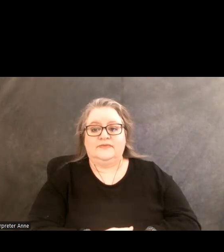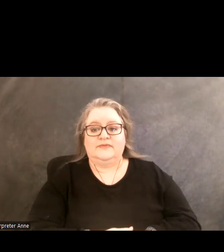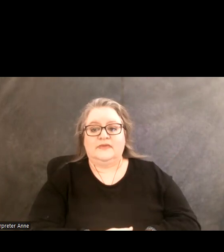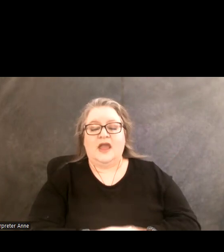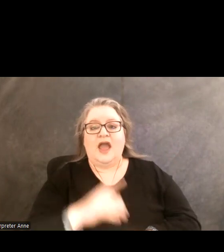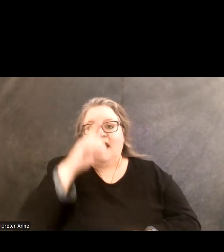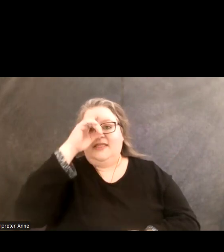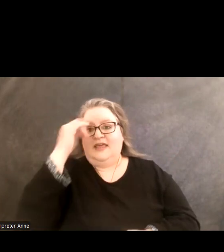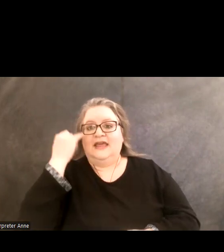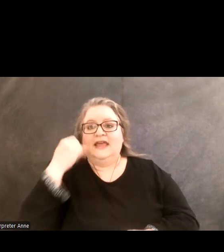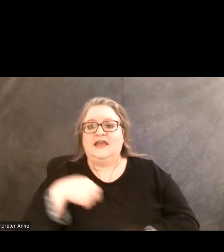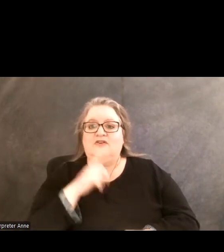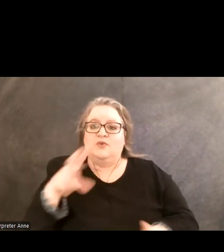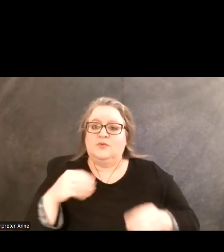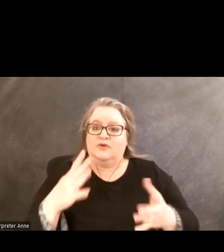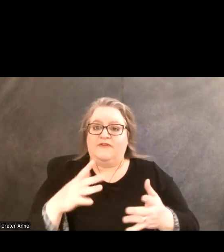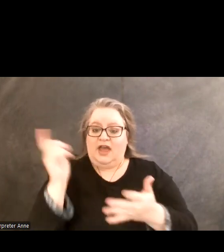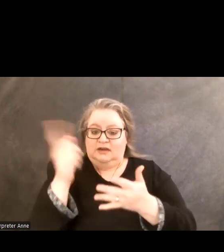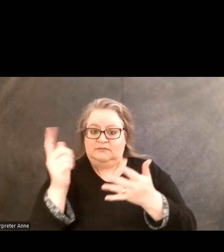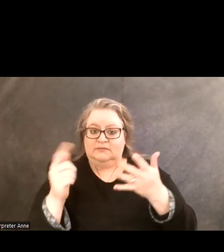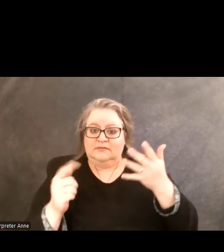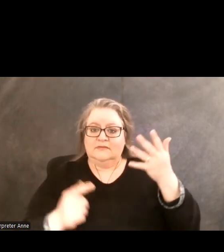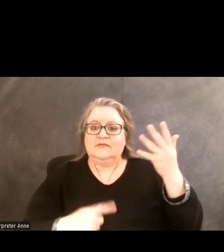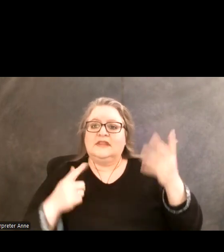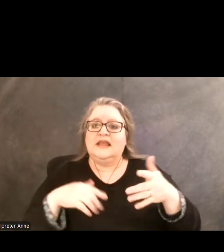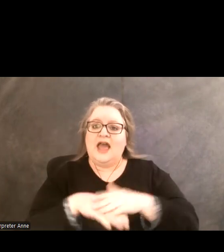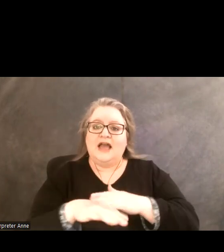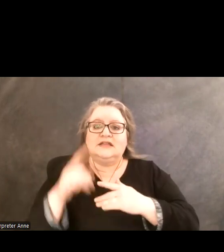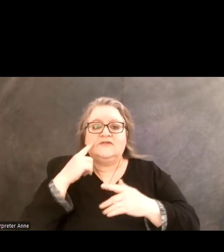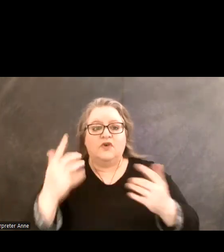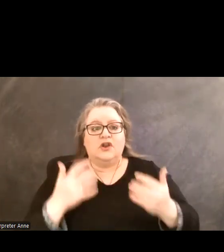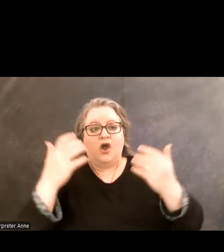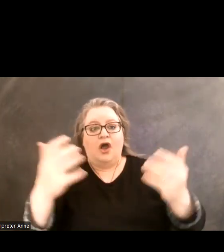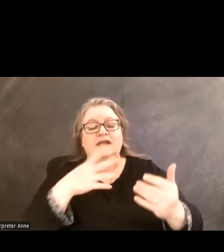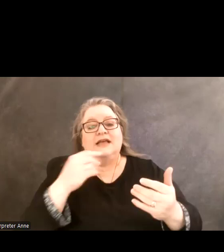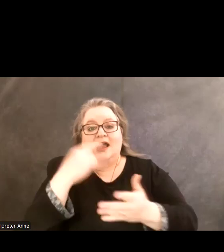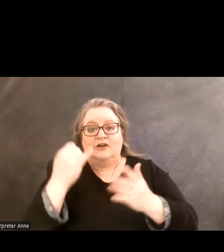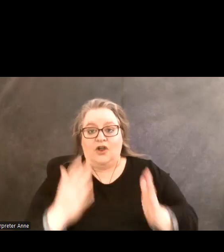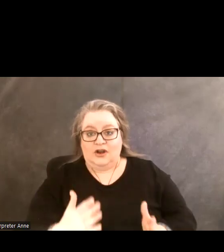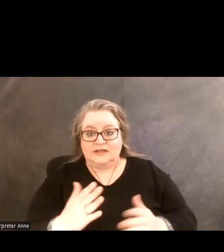providing all of that access to audiences and artists, then we